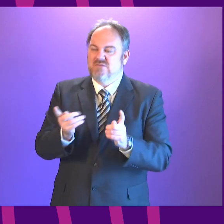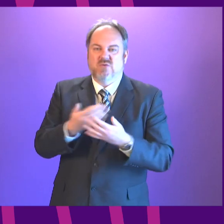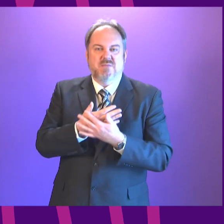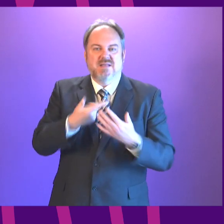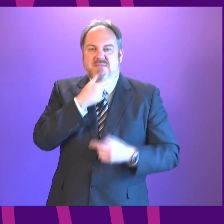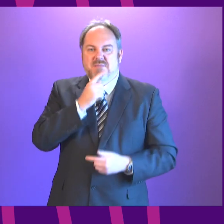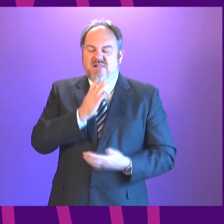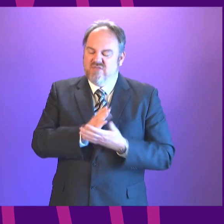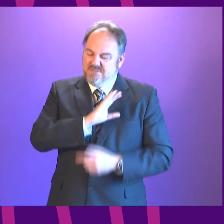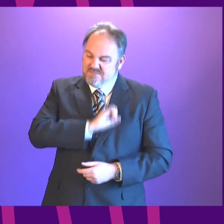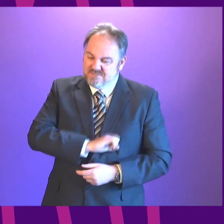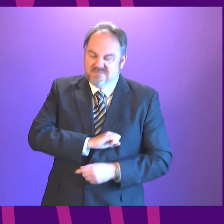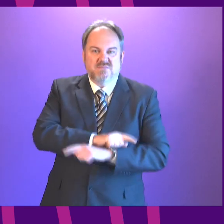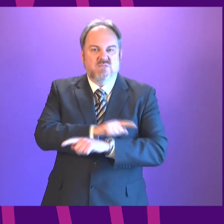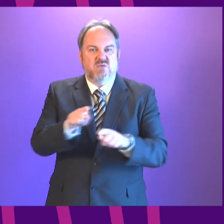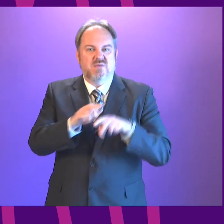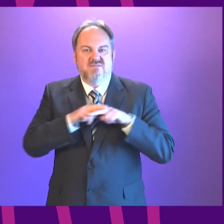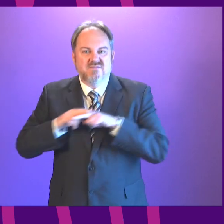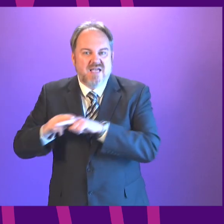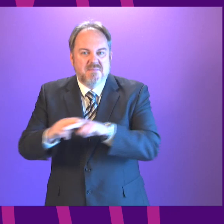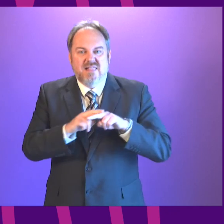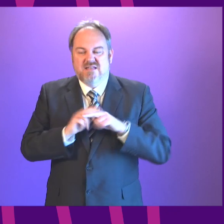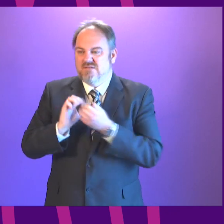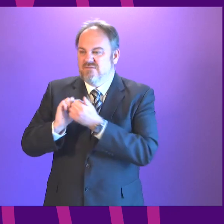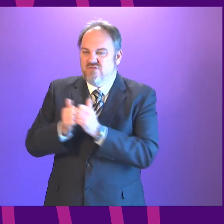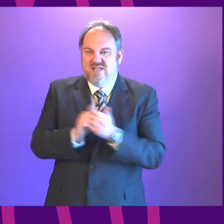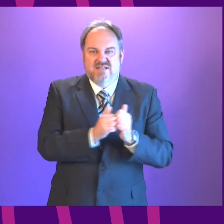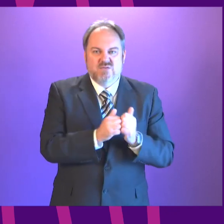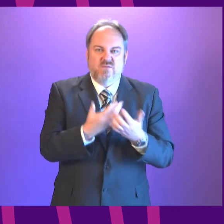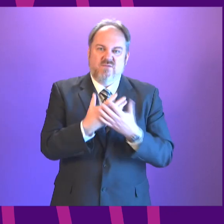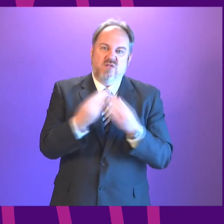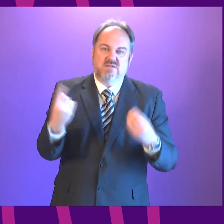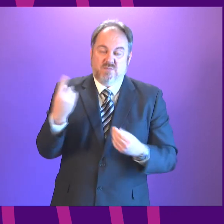deepest thoughts and condolences go to all those who have lost a loved one.